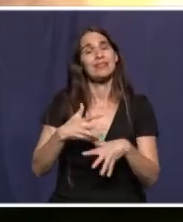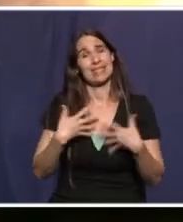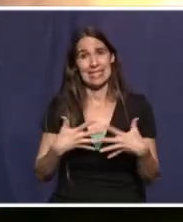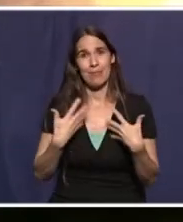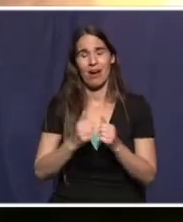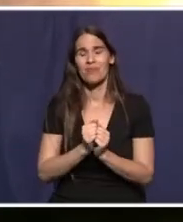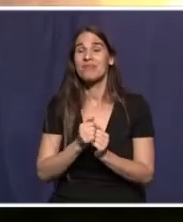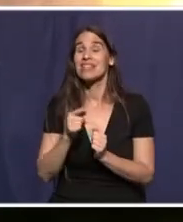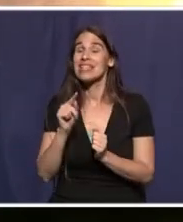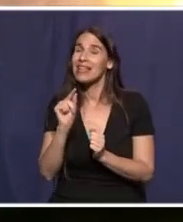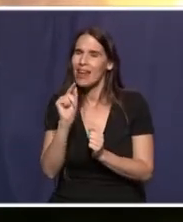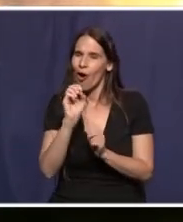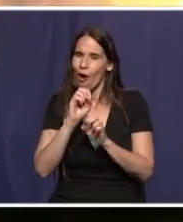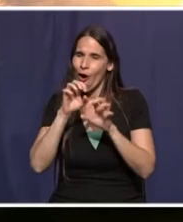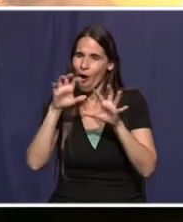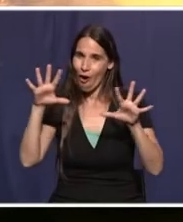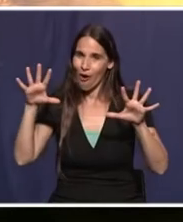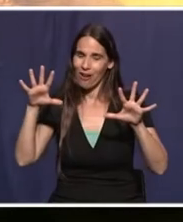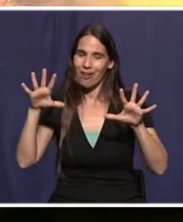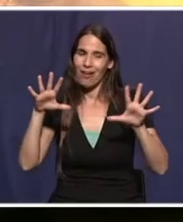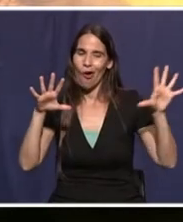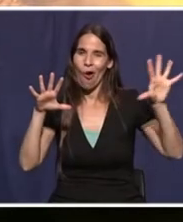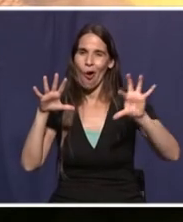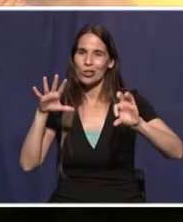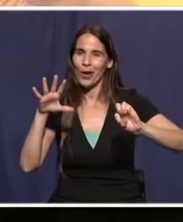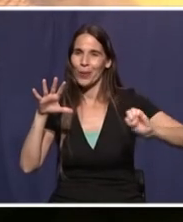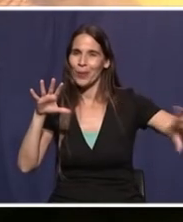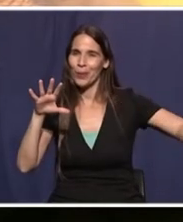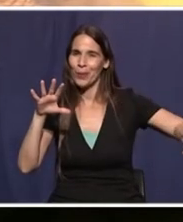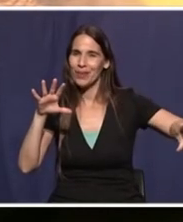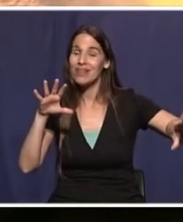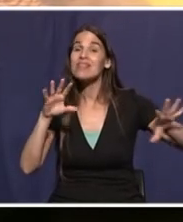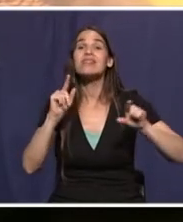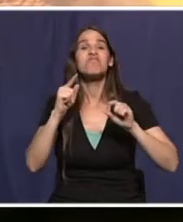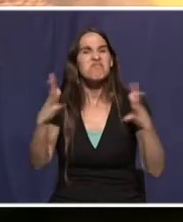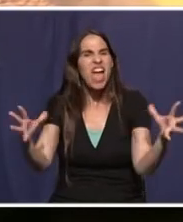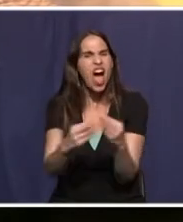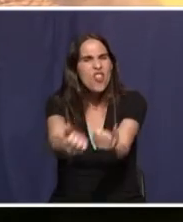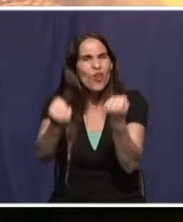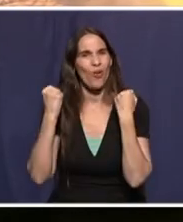For a little light drives away great darkness. Together we have incredible power, and we'll triumph.